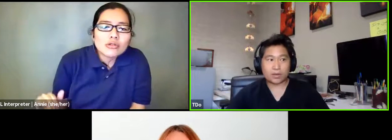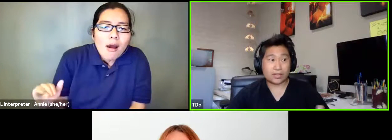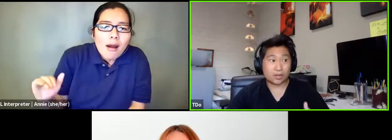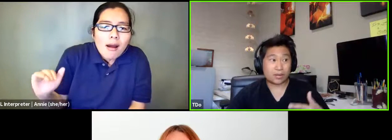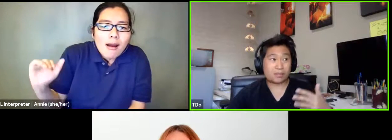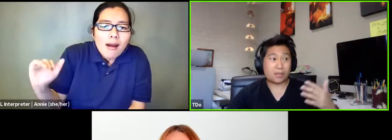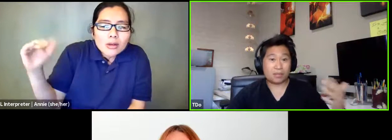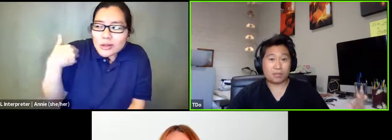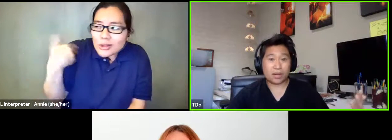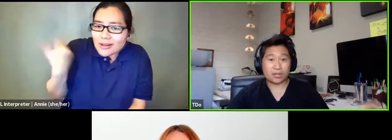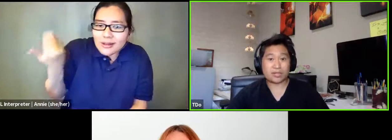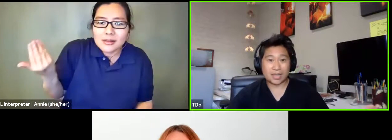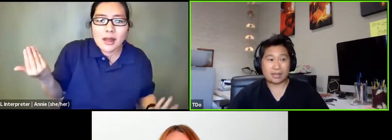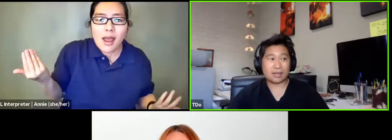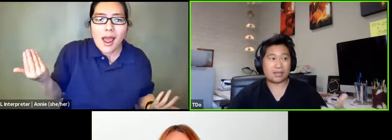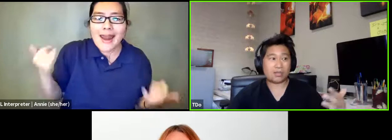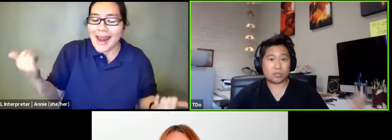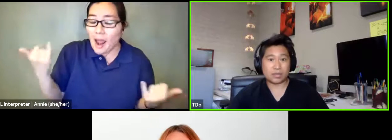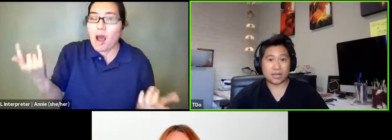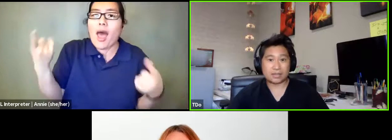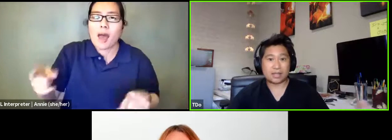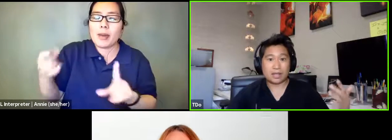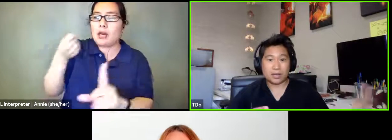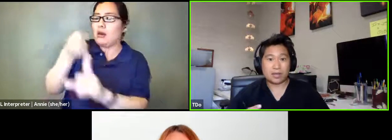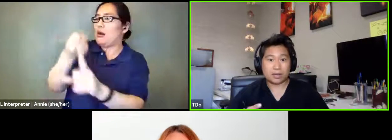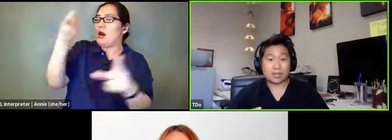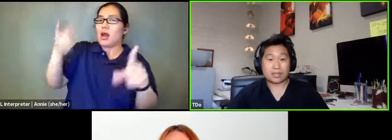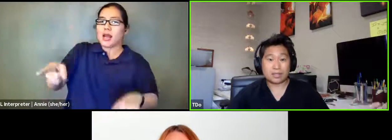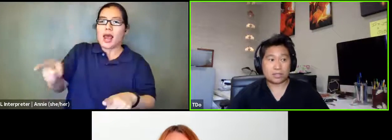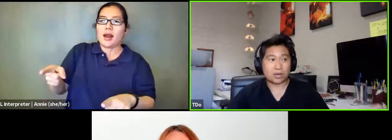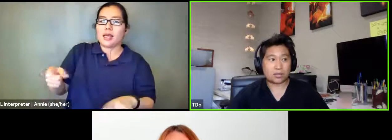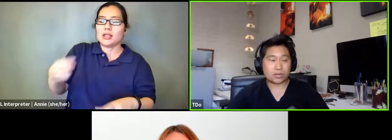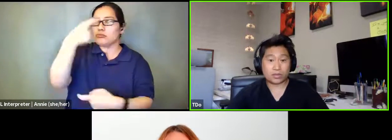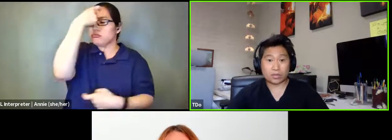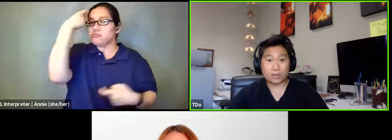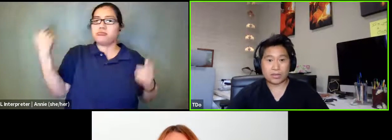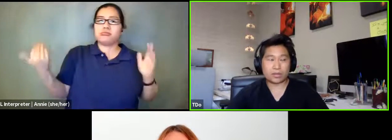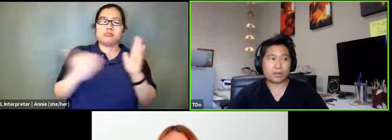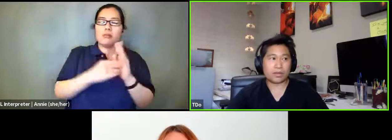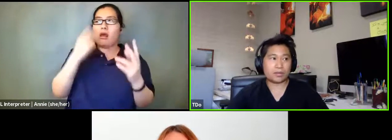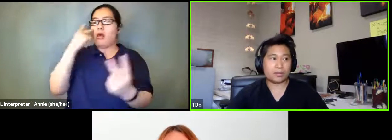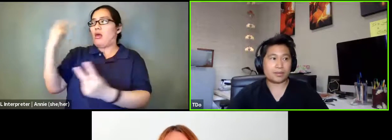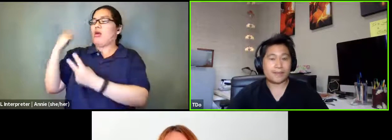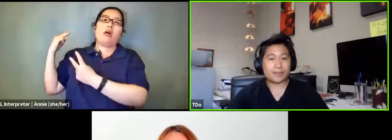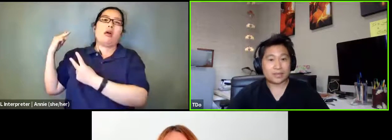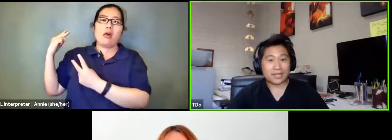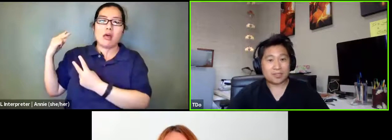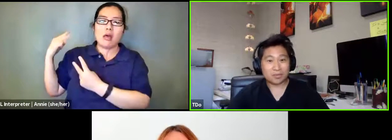stories so people understand and can humanize the struggles or traumas we are going through. It is